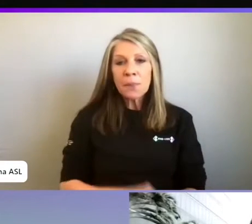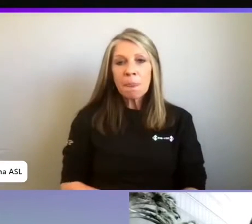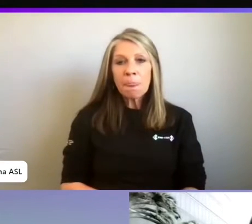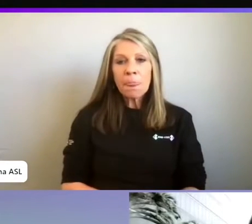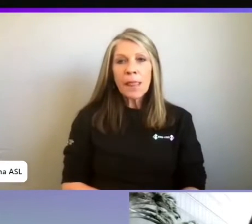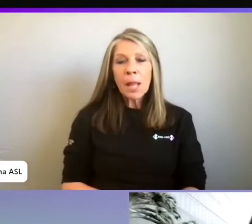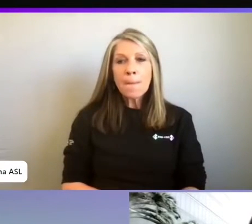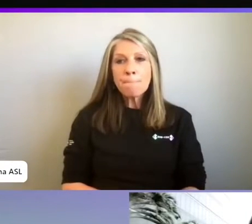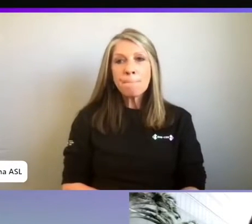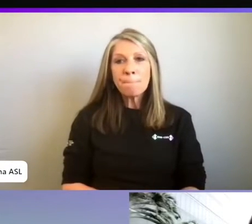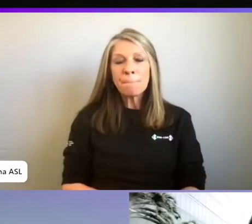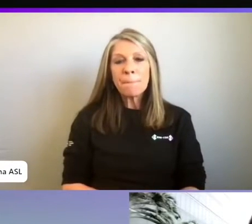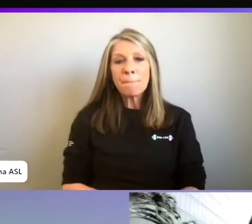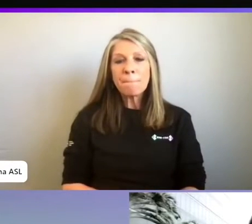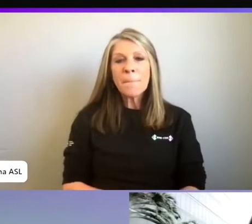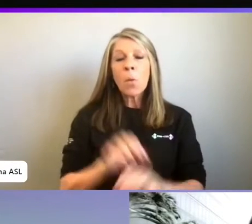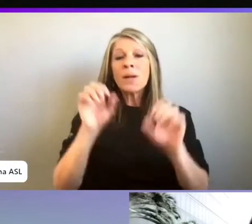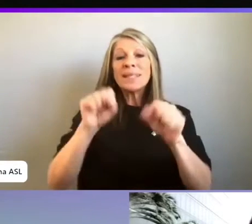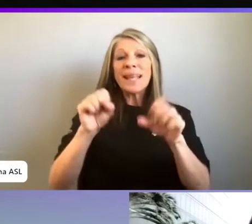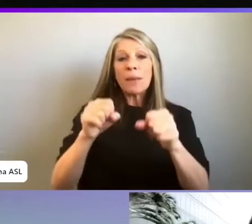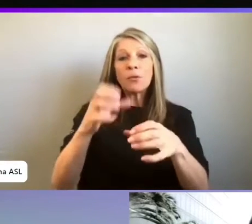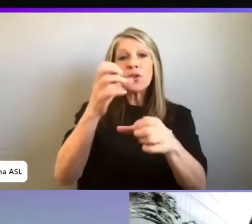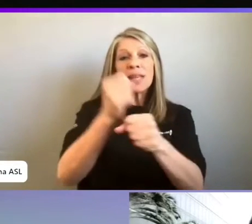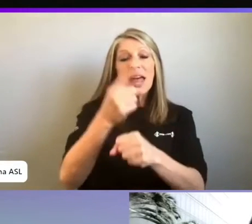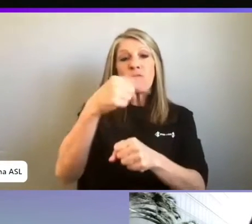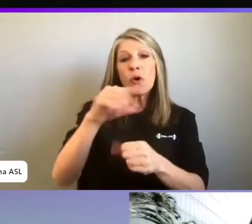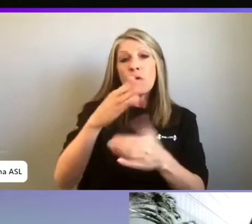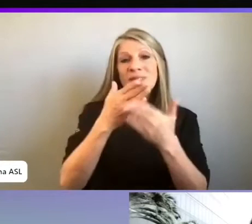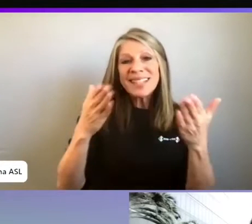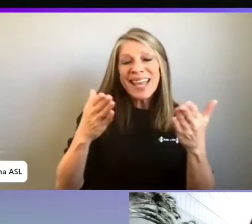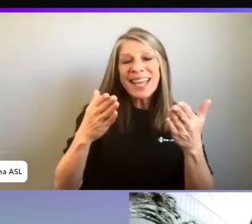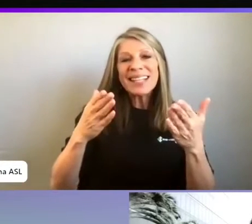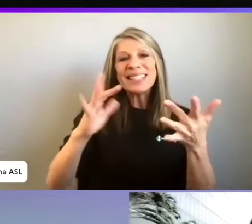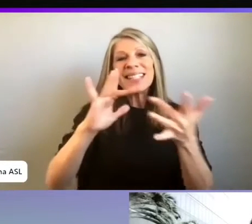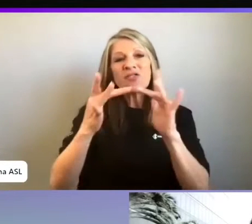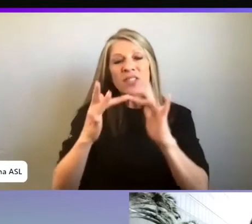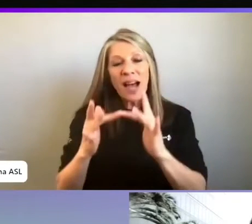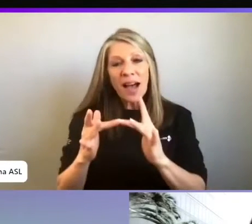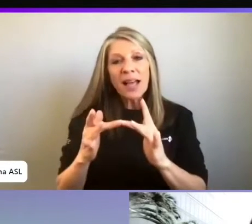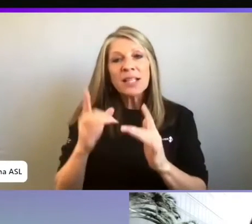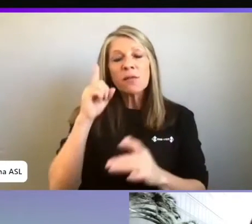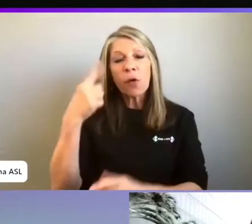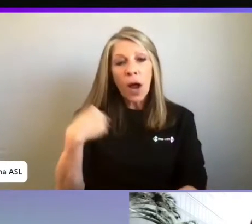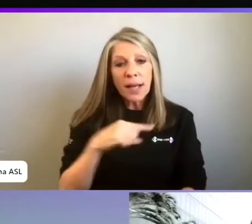breathing, are you come and draw, and then Lauren was